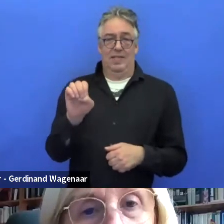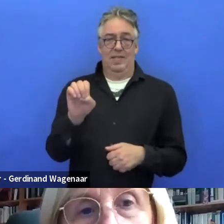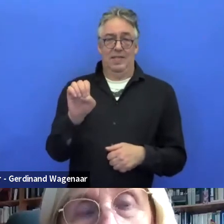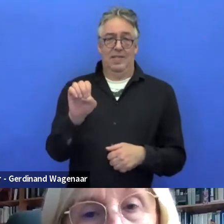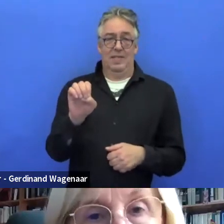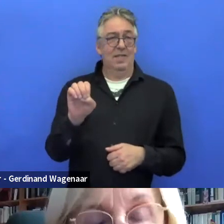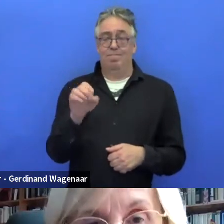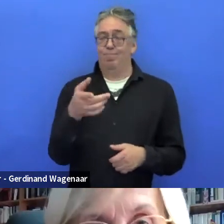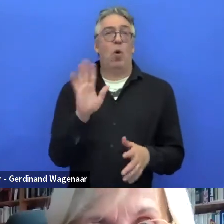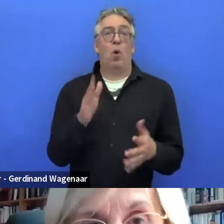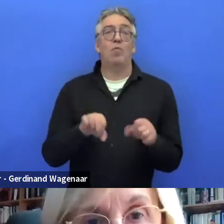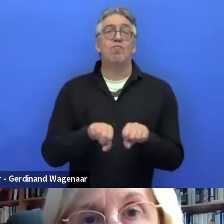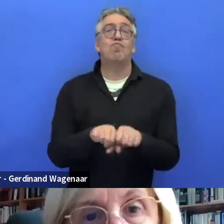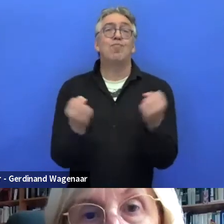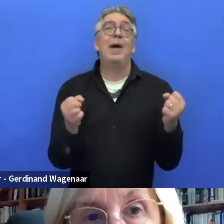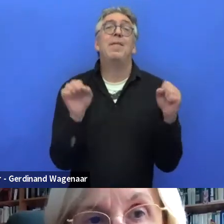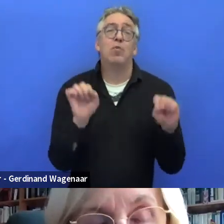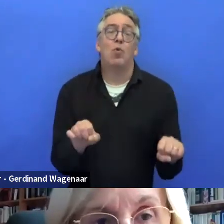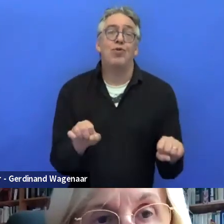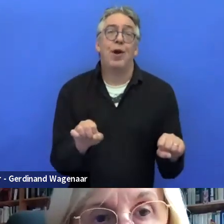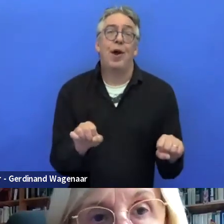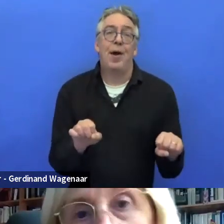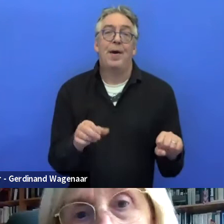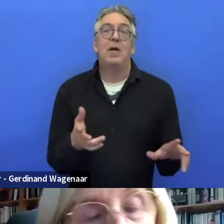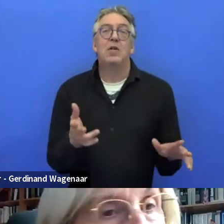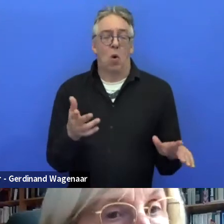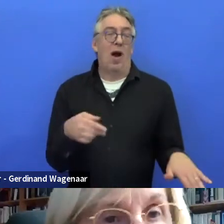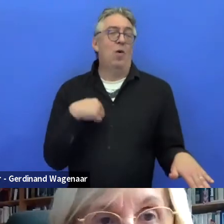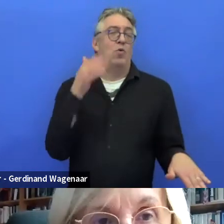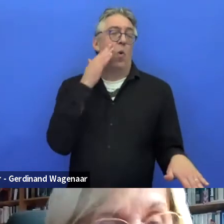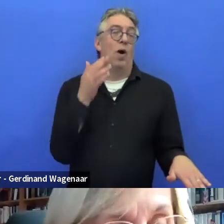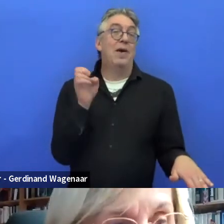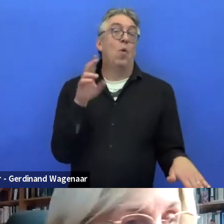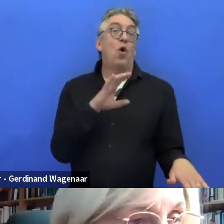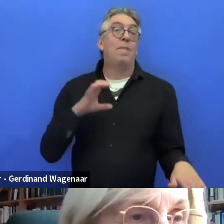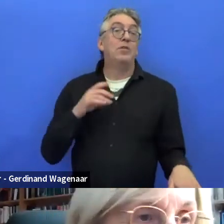exchanging for half a year or so or even involving Parliament,